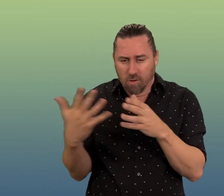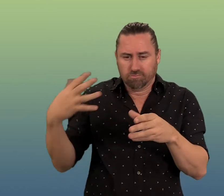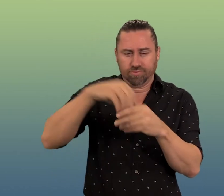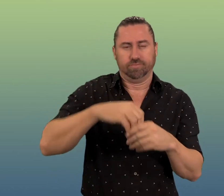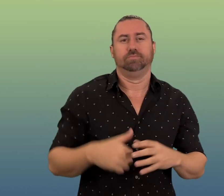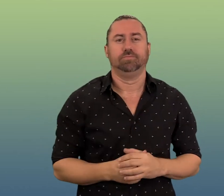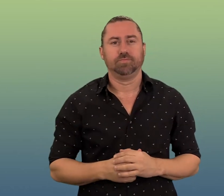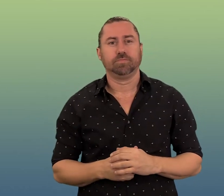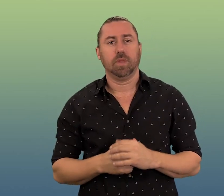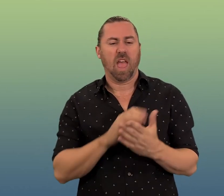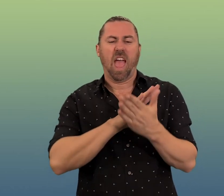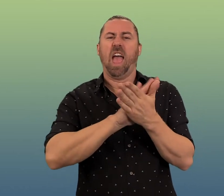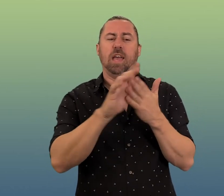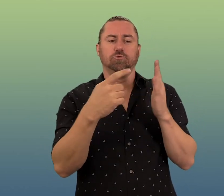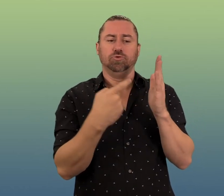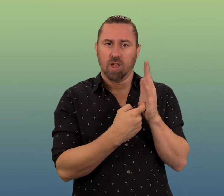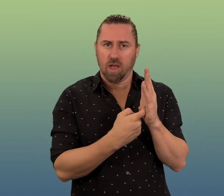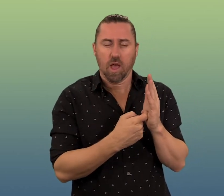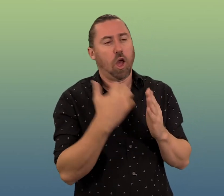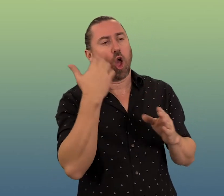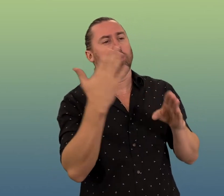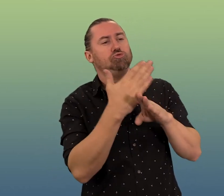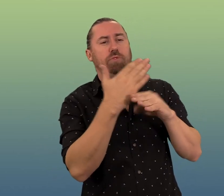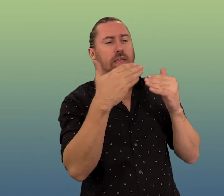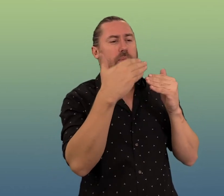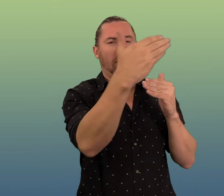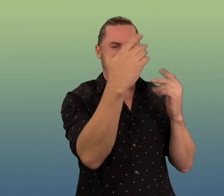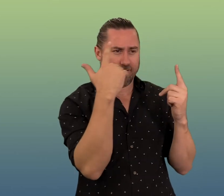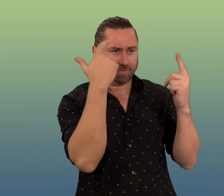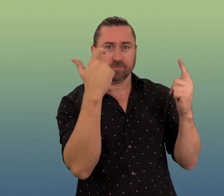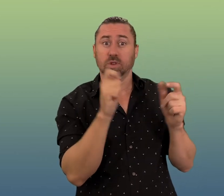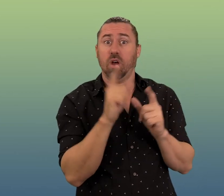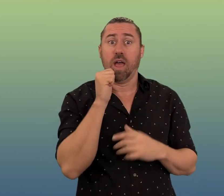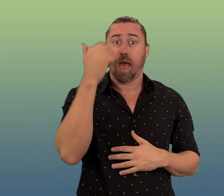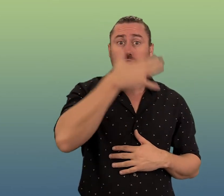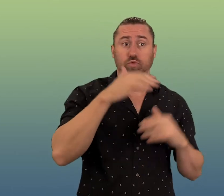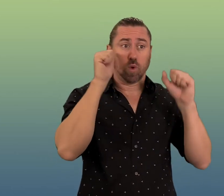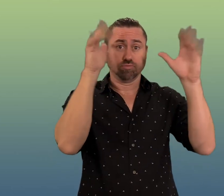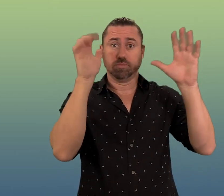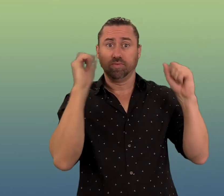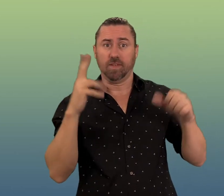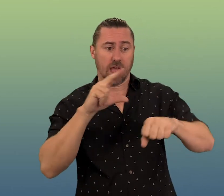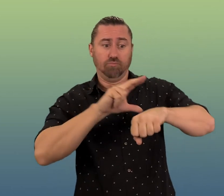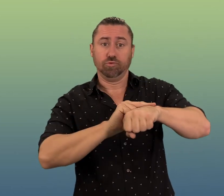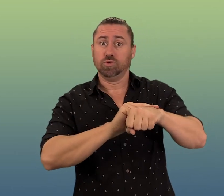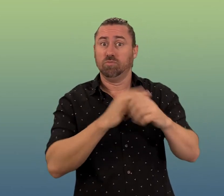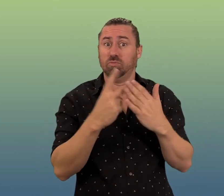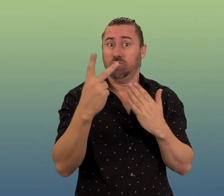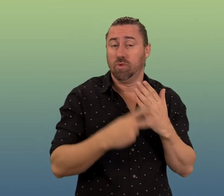Human resource career pathways program in action. Aboriginal and Torres Strait Island traineeship program,